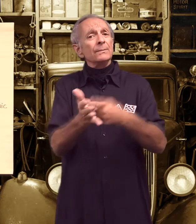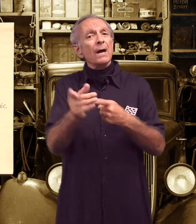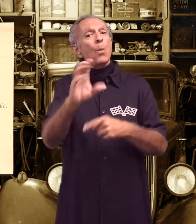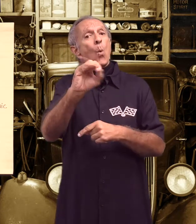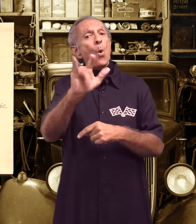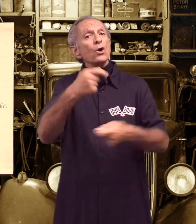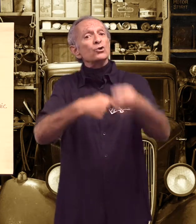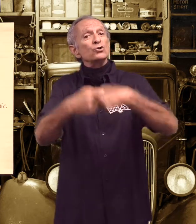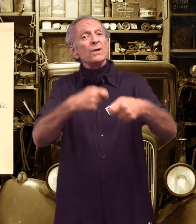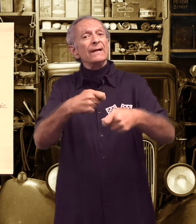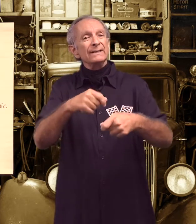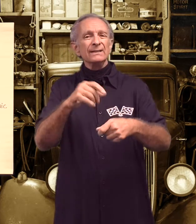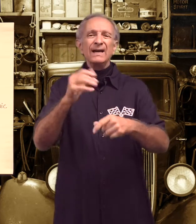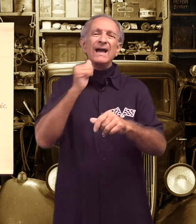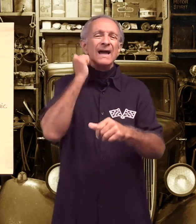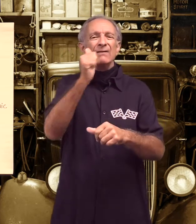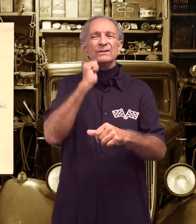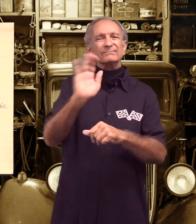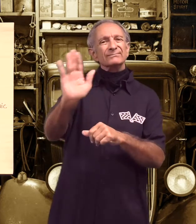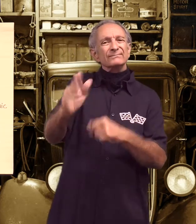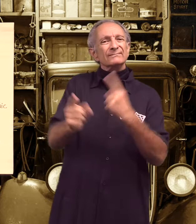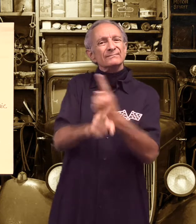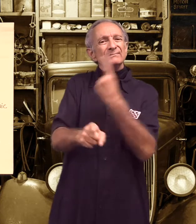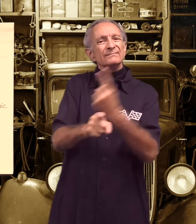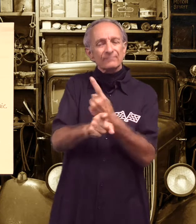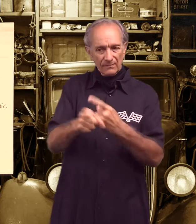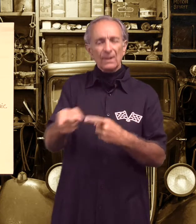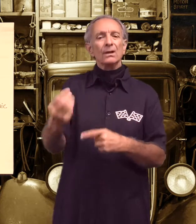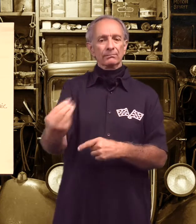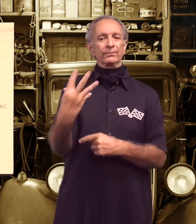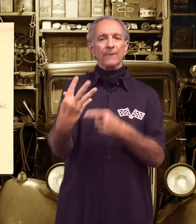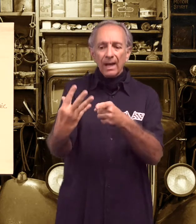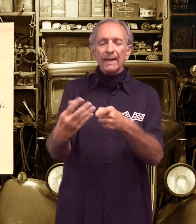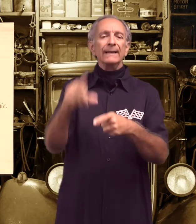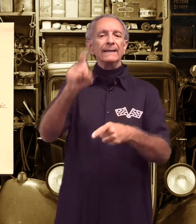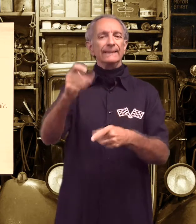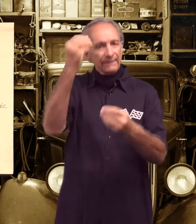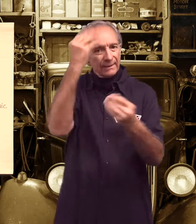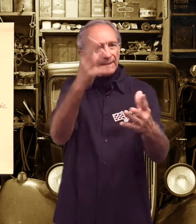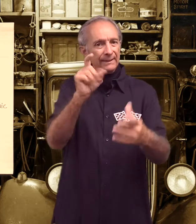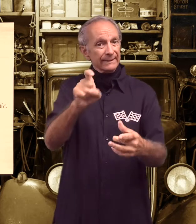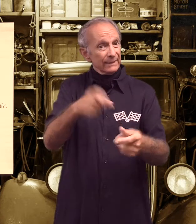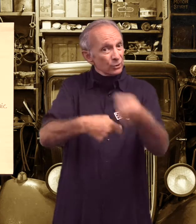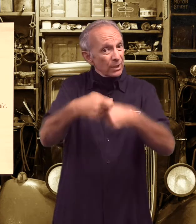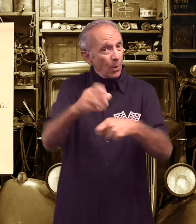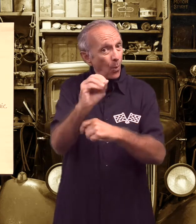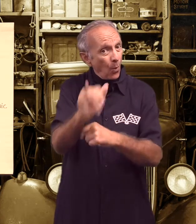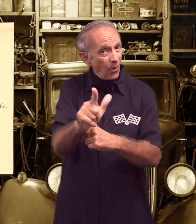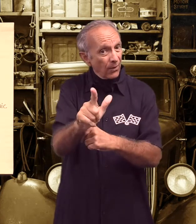Sometimes it might be reminding you to change your oil.